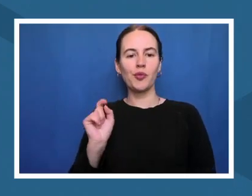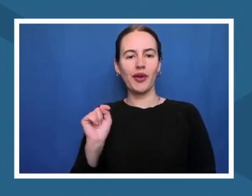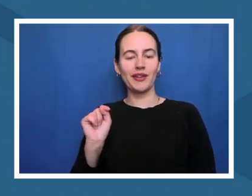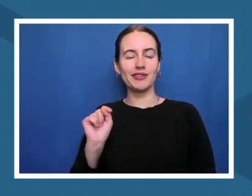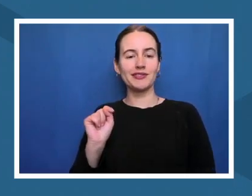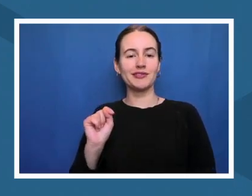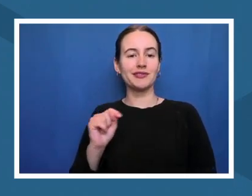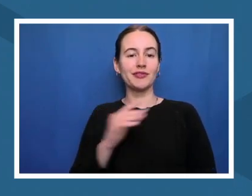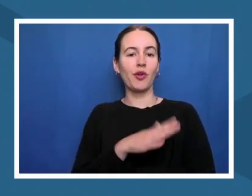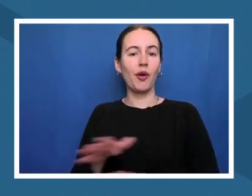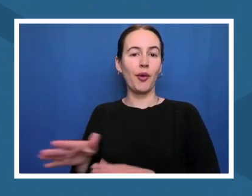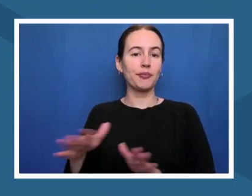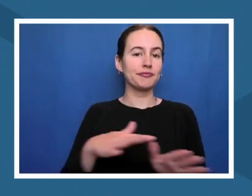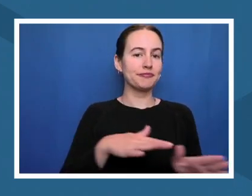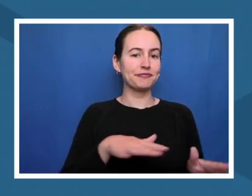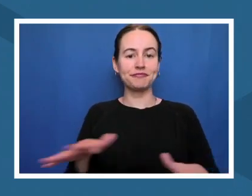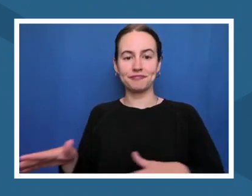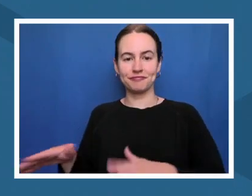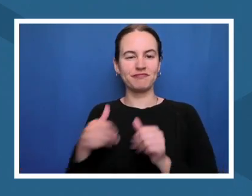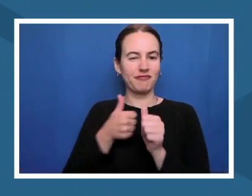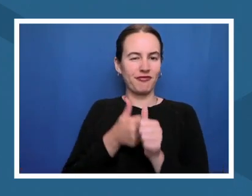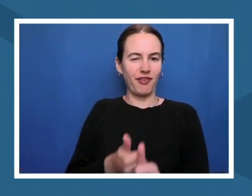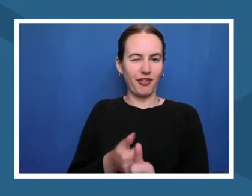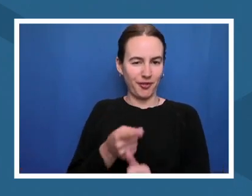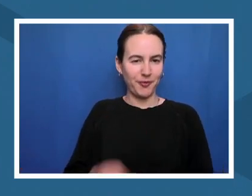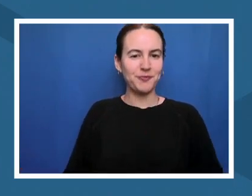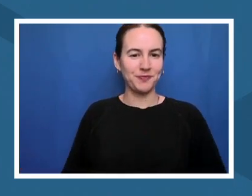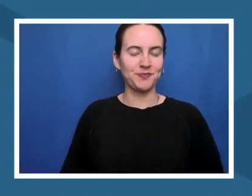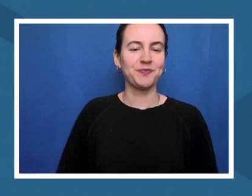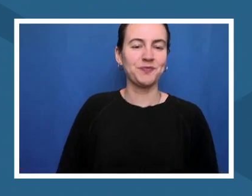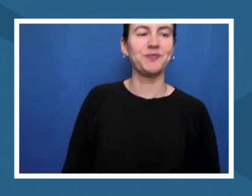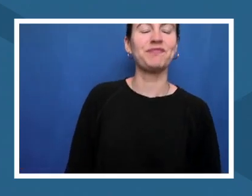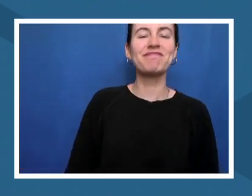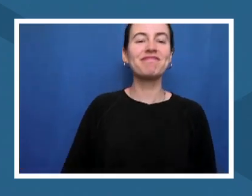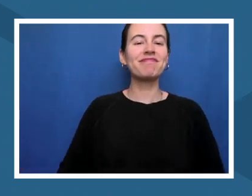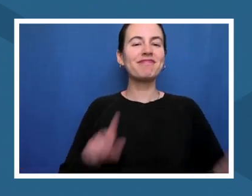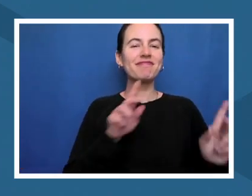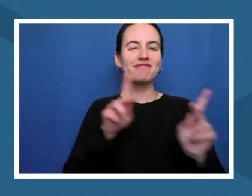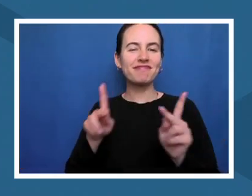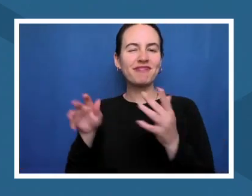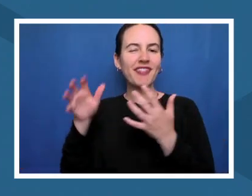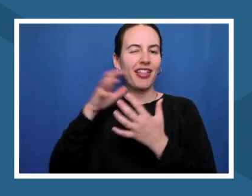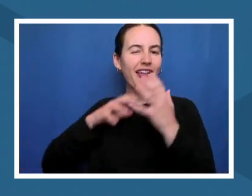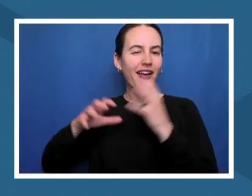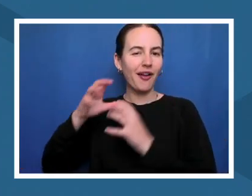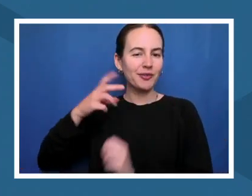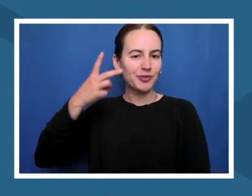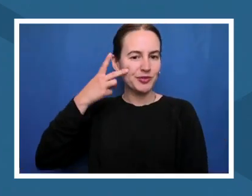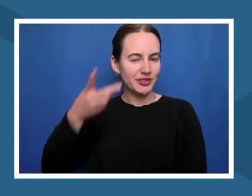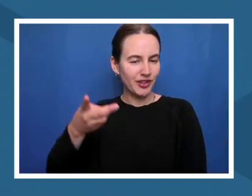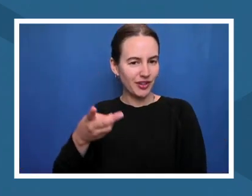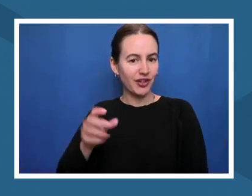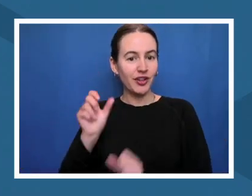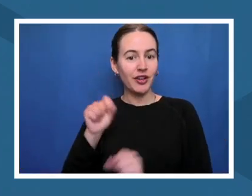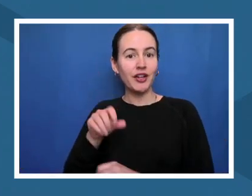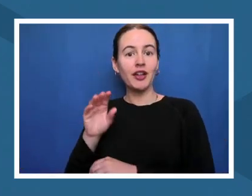like that cloud that we saw in the work of the arch and you can turn and look over your